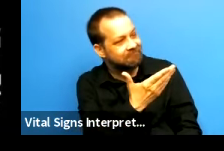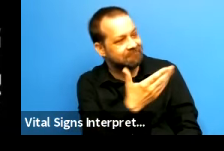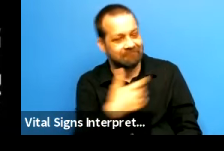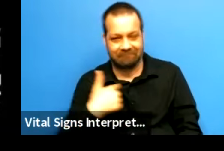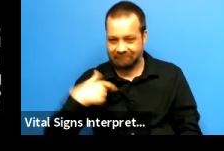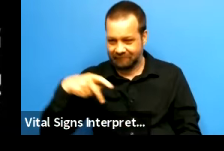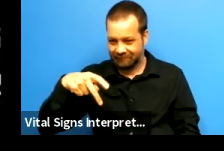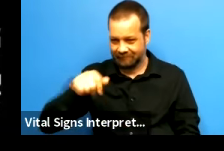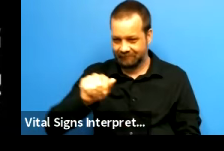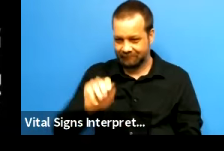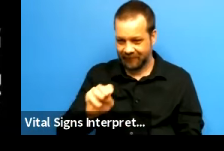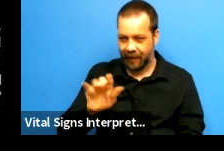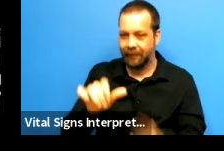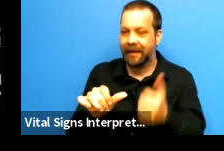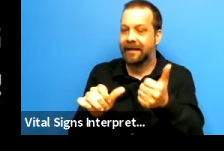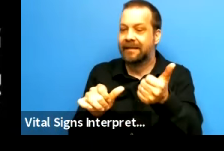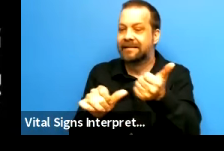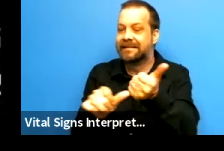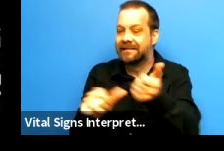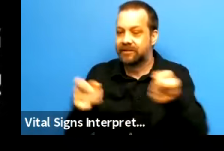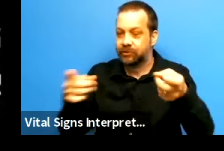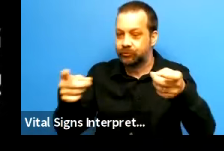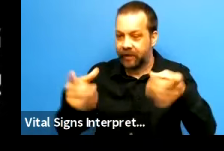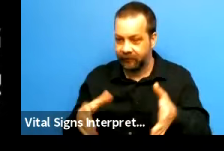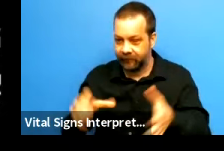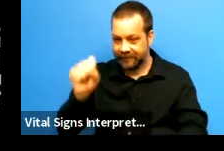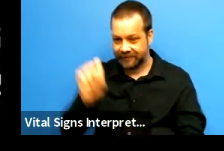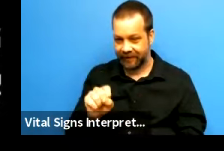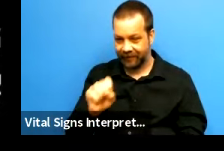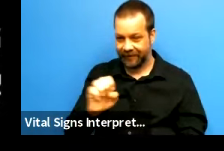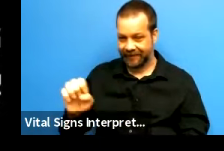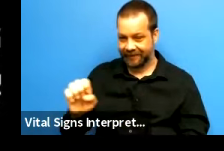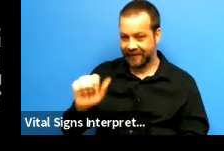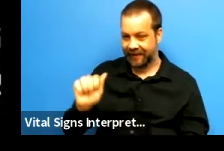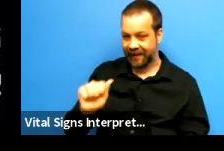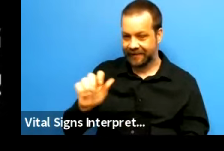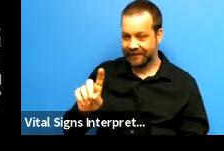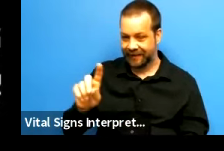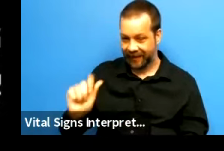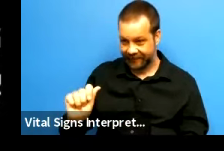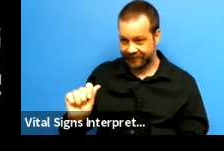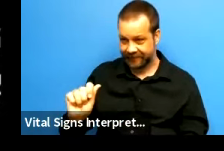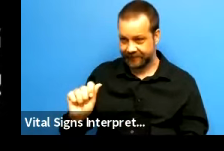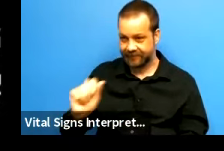I'm the assistant director of the southeast ADA center. I'm happy to be with you today